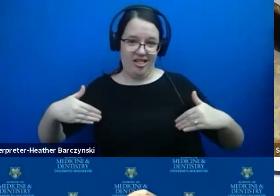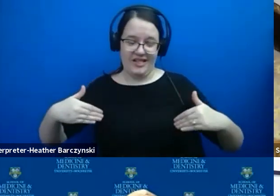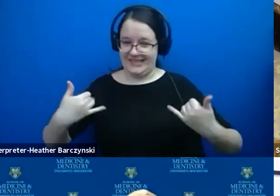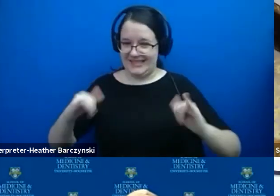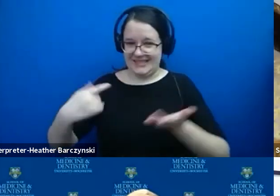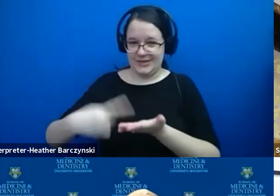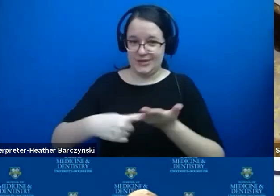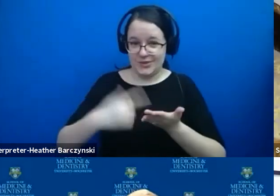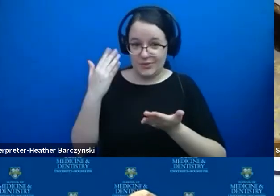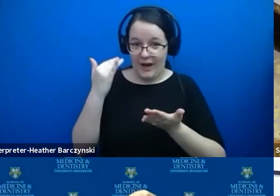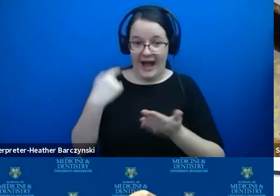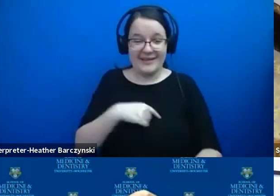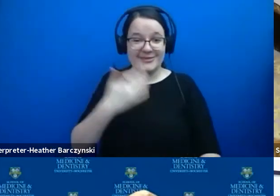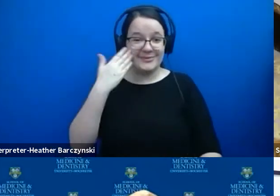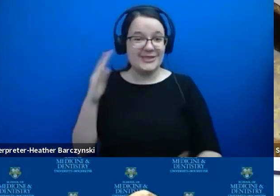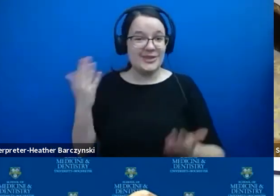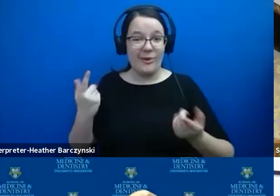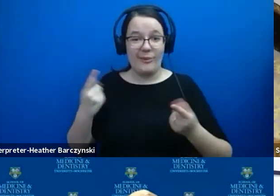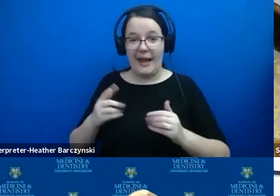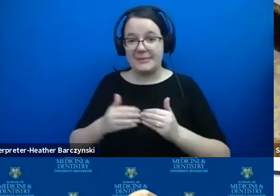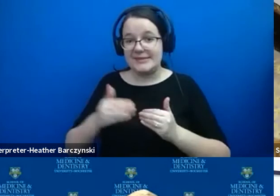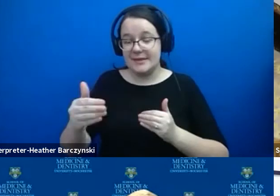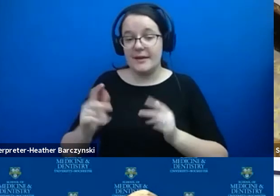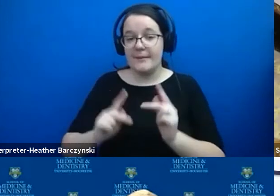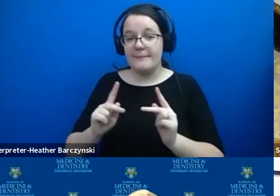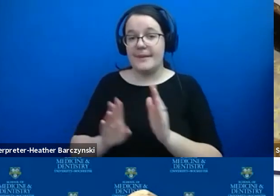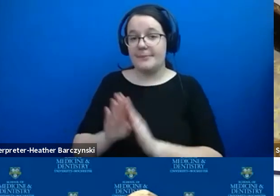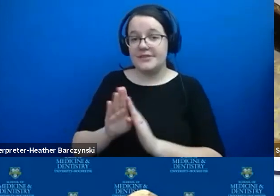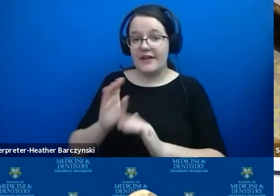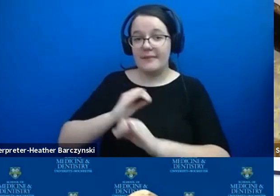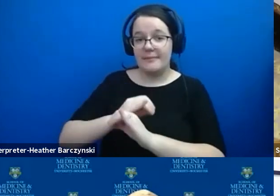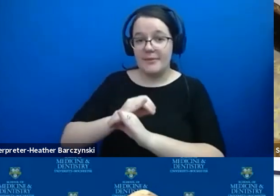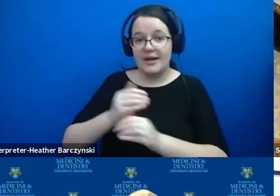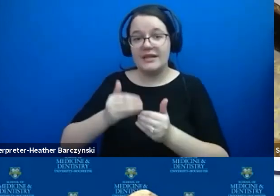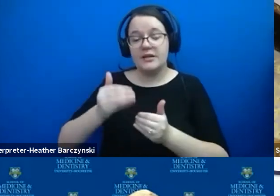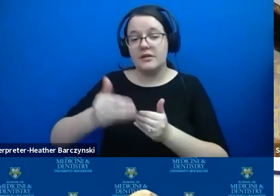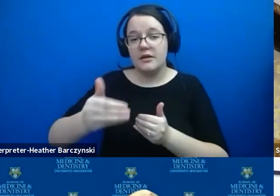what will happen as people develop immunity over multiple seasons which i think is really going to